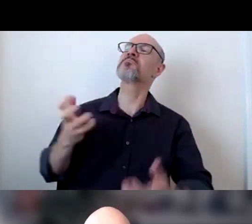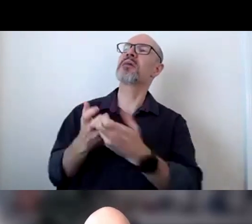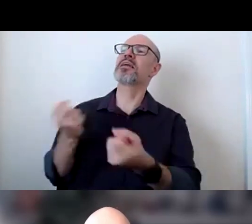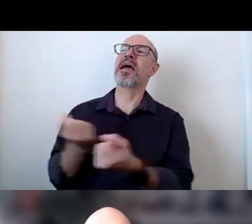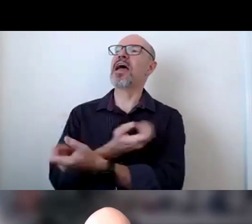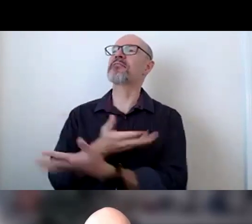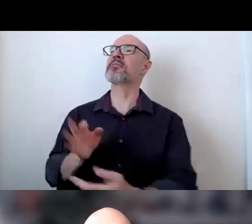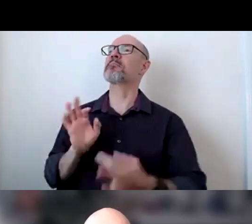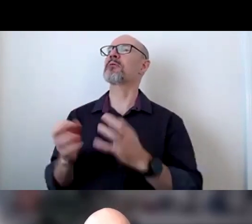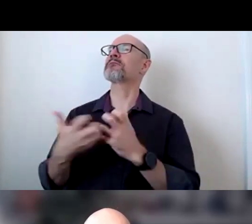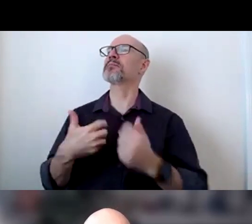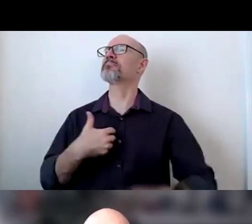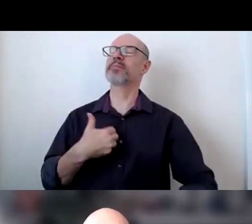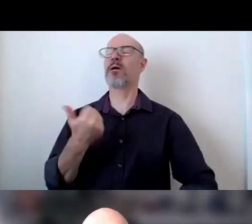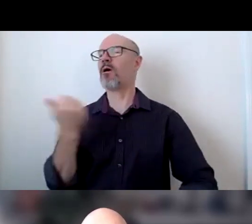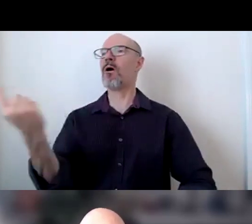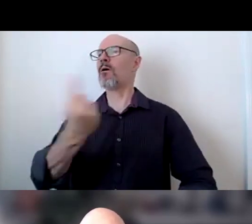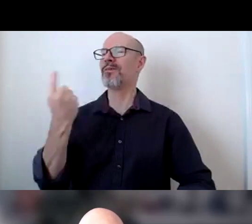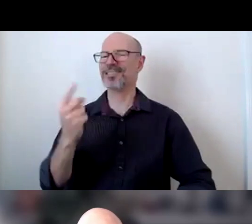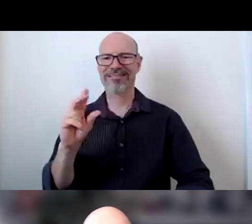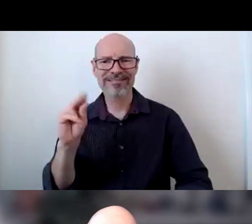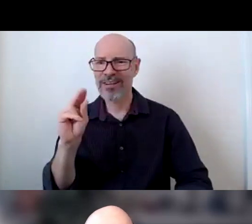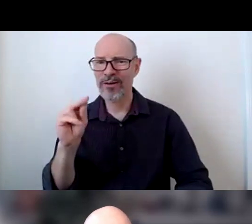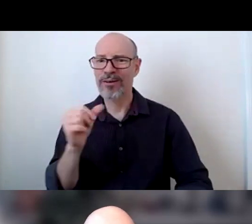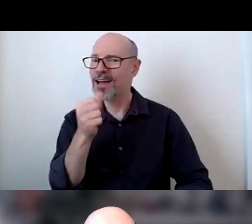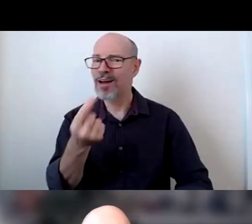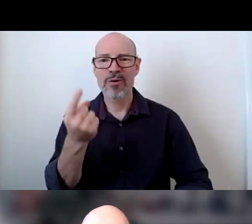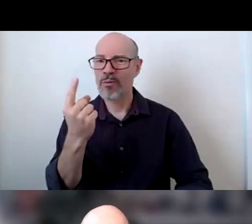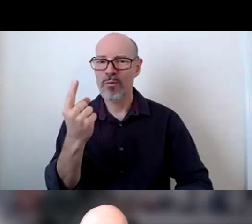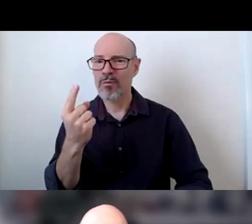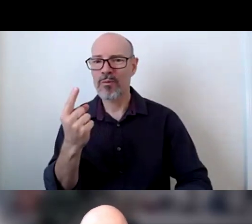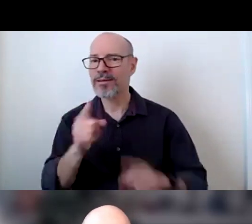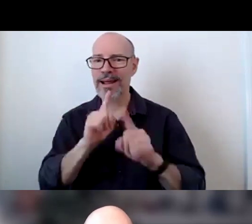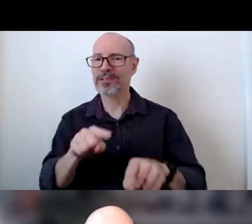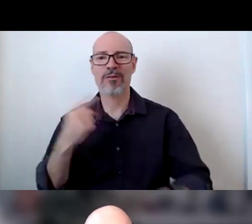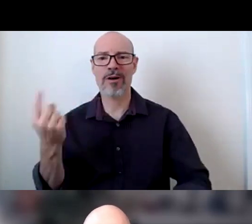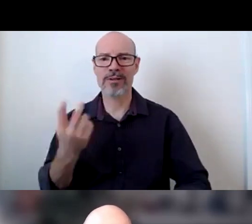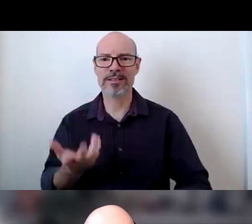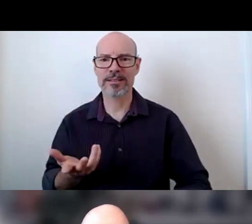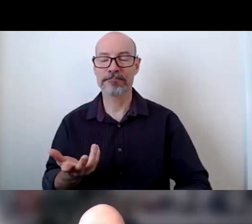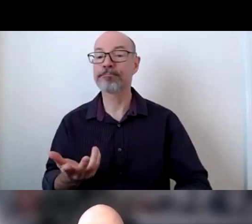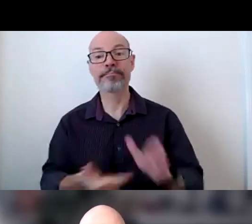I have been to pretty much community in the Commonwealth at some point in my career and some people ask me to come in and say, how do we make this